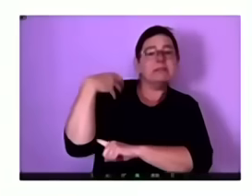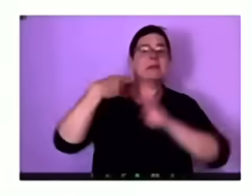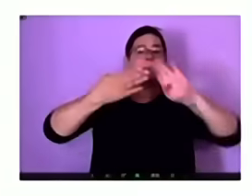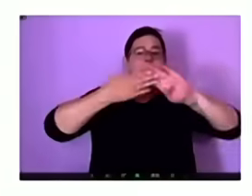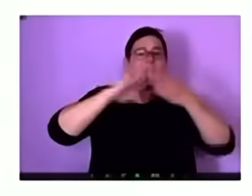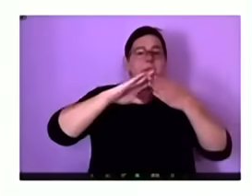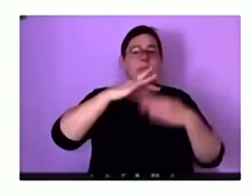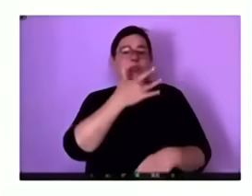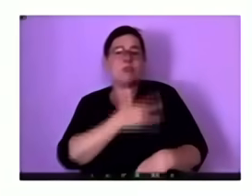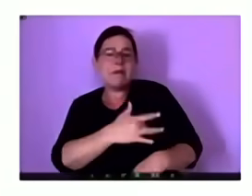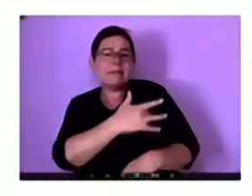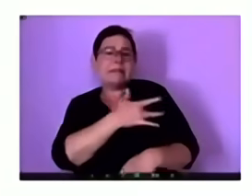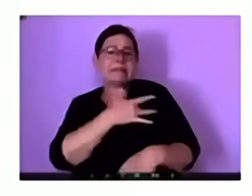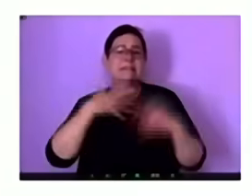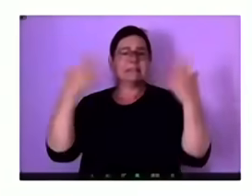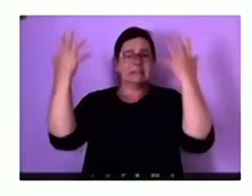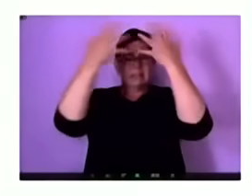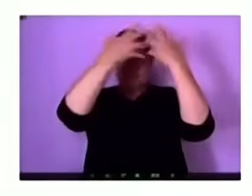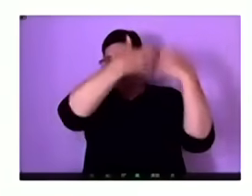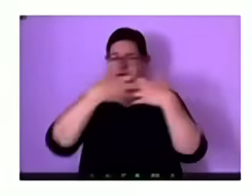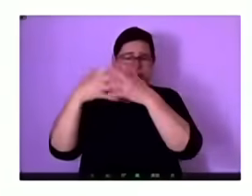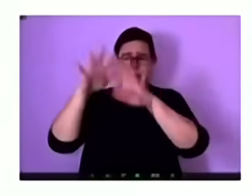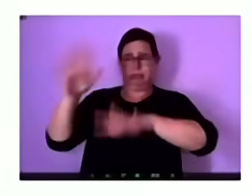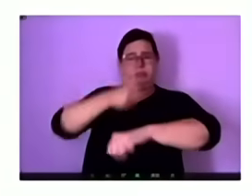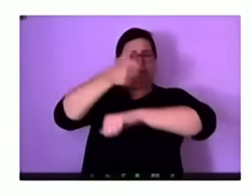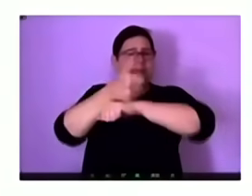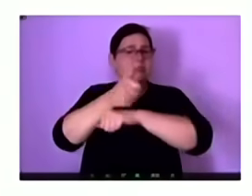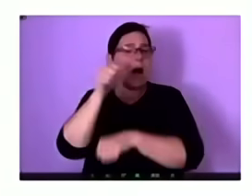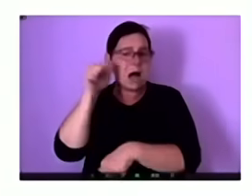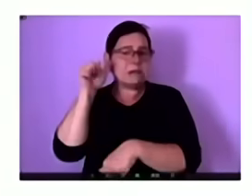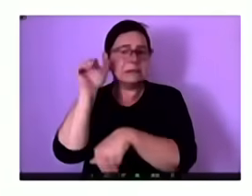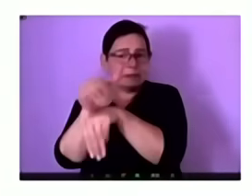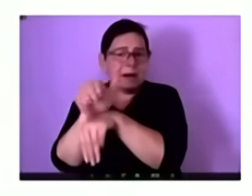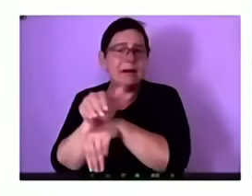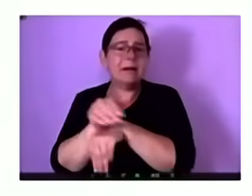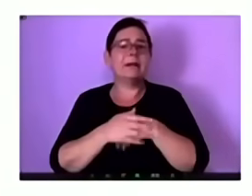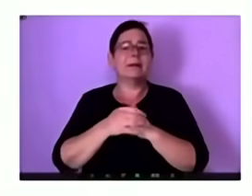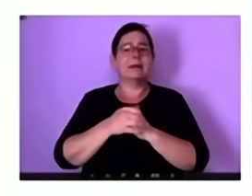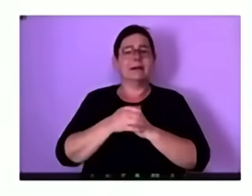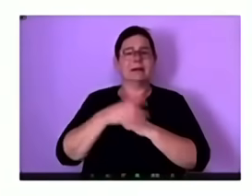WE'VE BEEN WORKING WITH THE